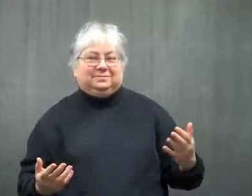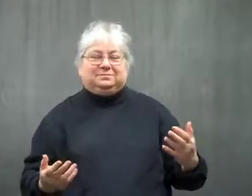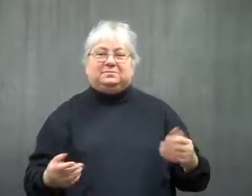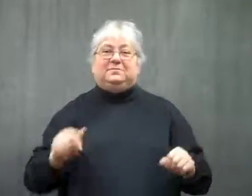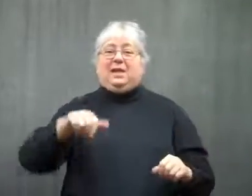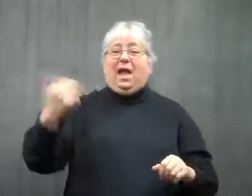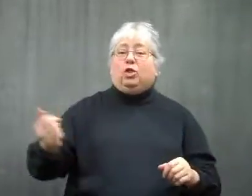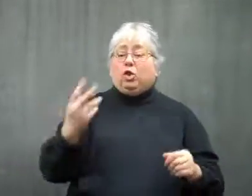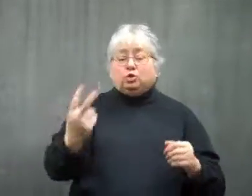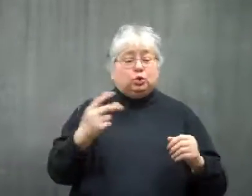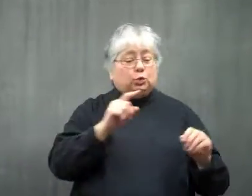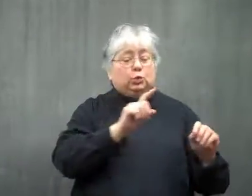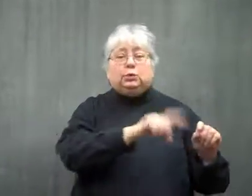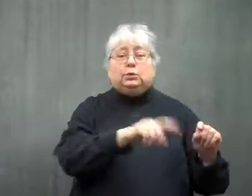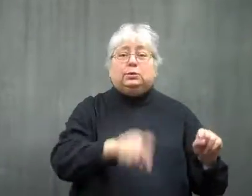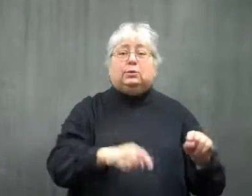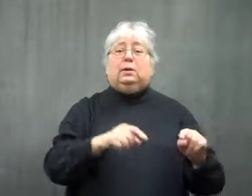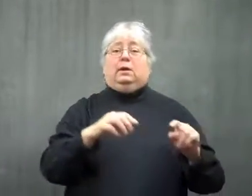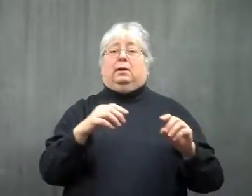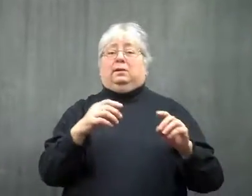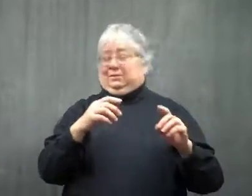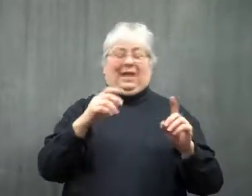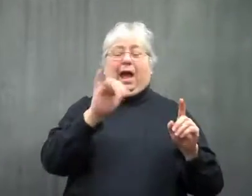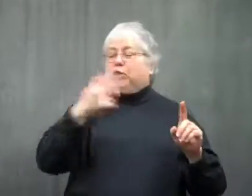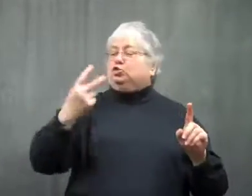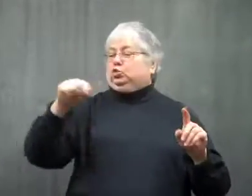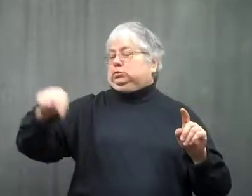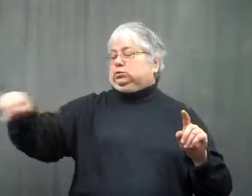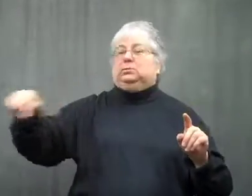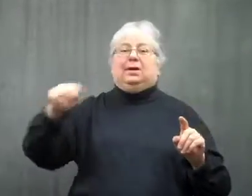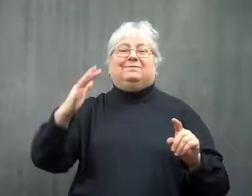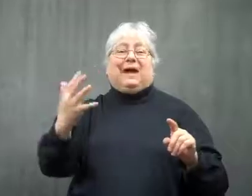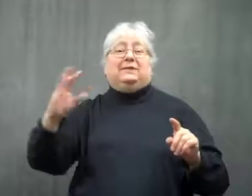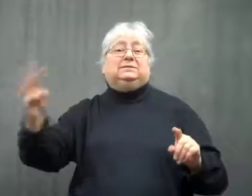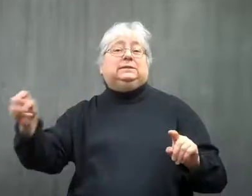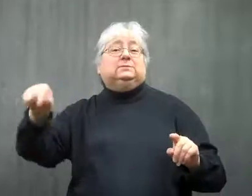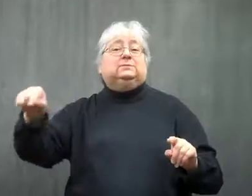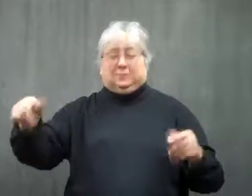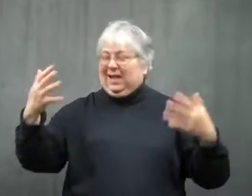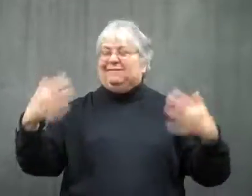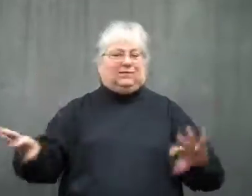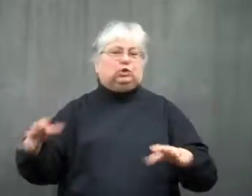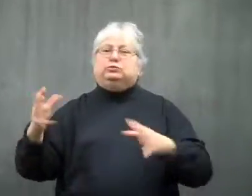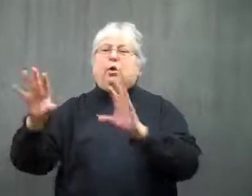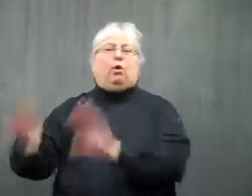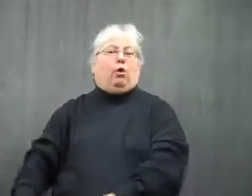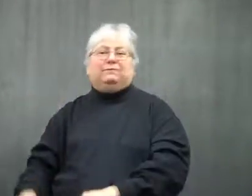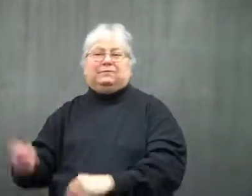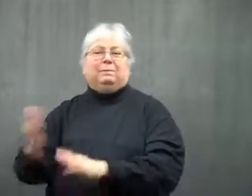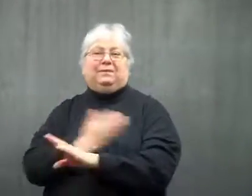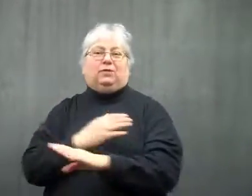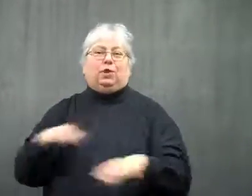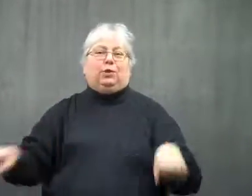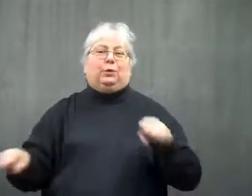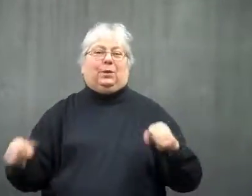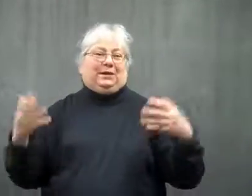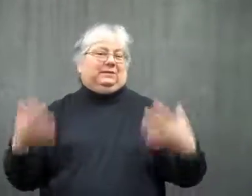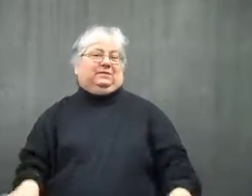Reactors 5 and 6 had shut down before the quake.